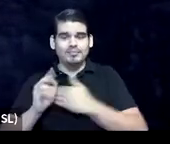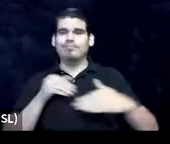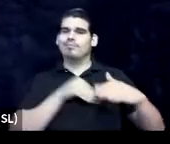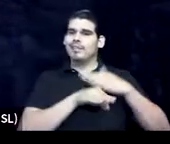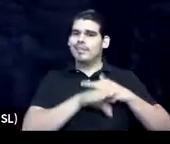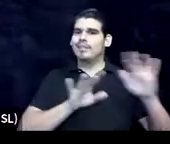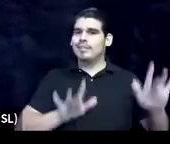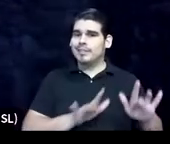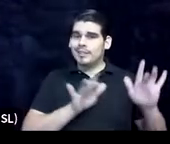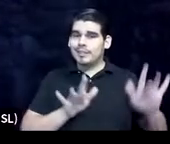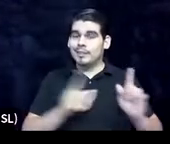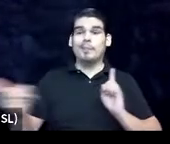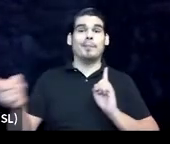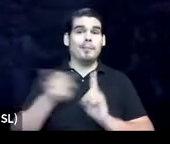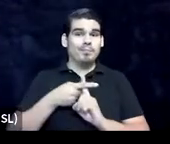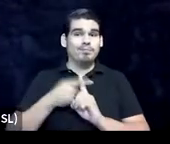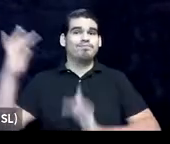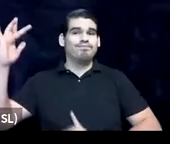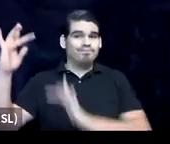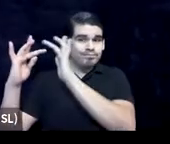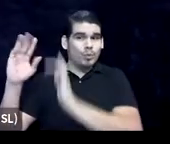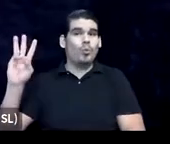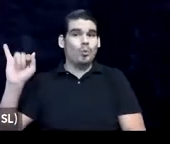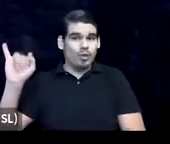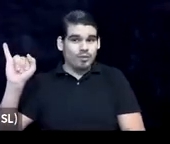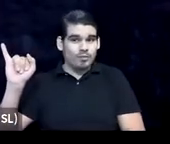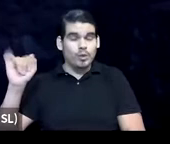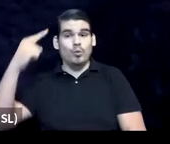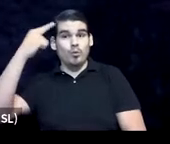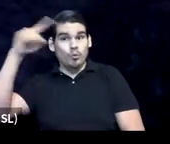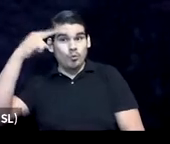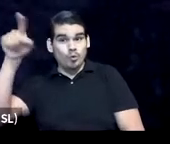However, a considerable amount of marginalized students in California have stated that they did